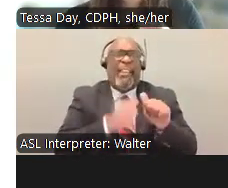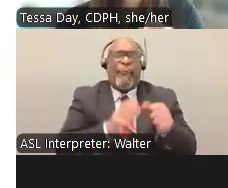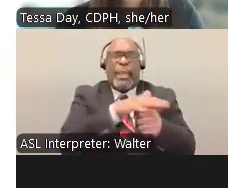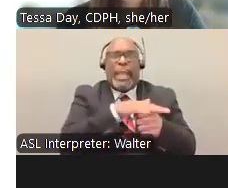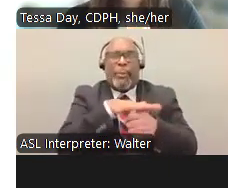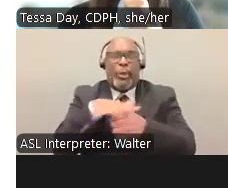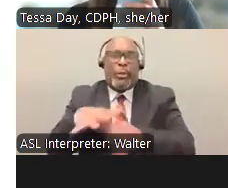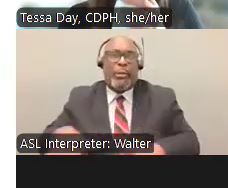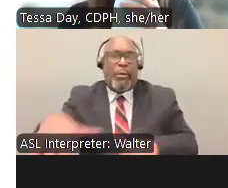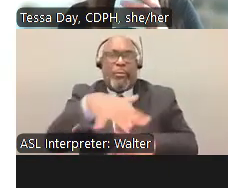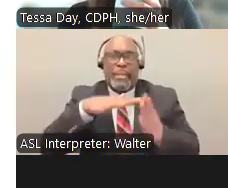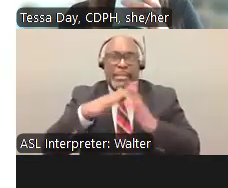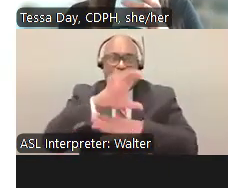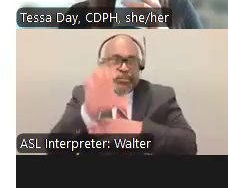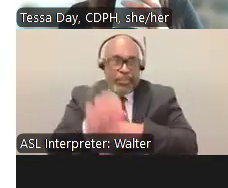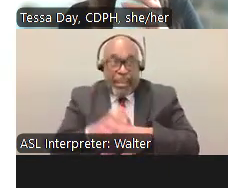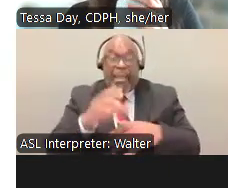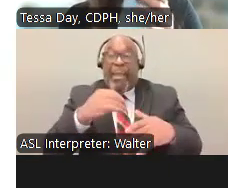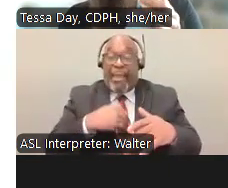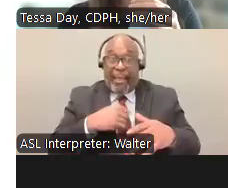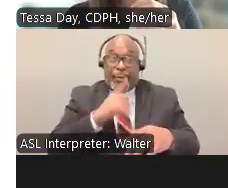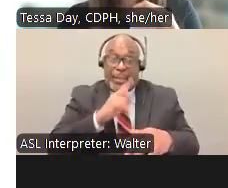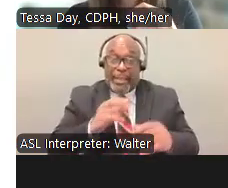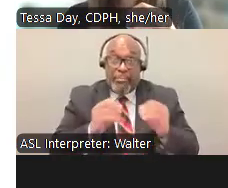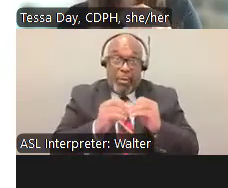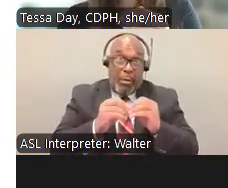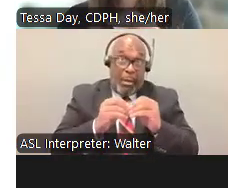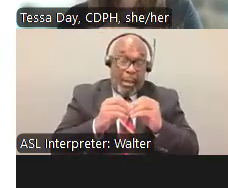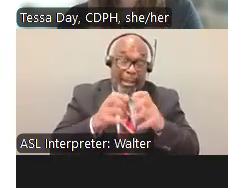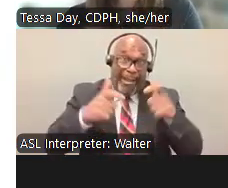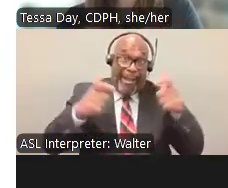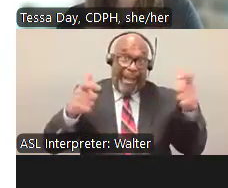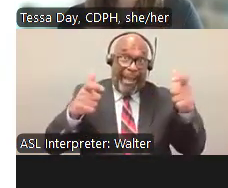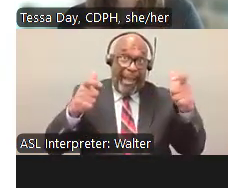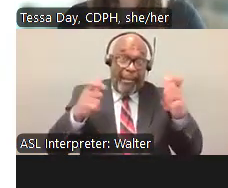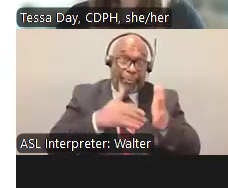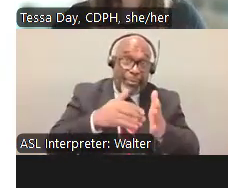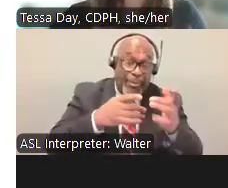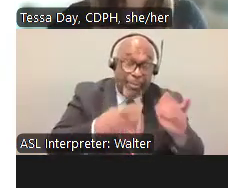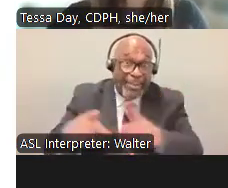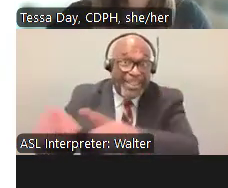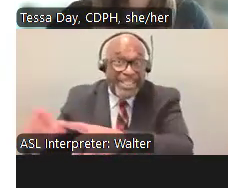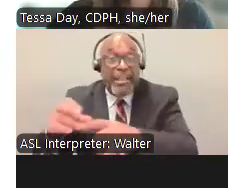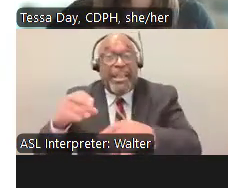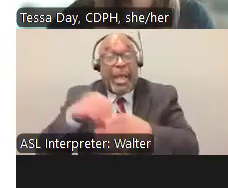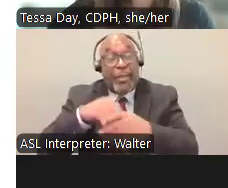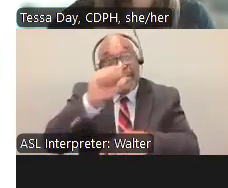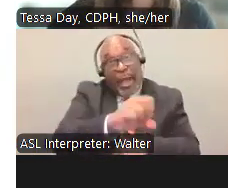13:23:39 Chicago. There is a higher 13:23:41 prevalence of disability in some 13:23:42 west and south side 13:23:43 neighborhoods, and so on the